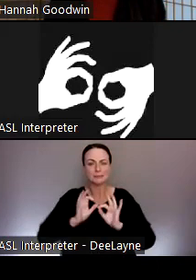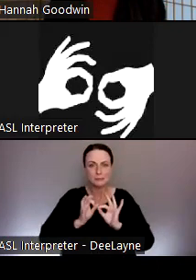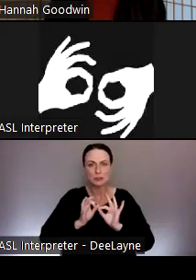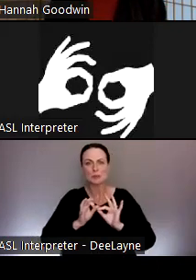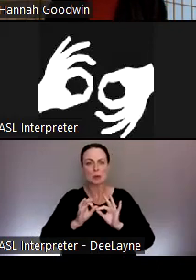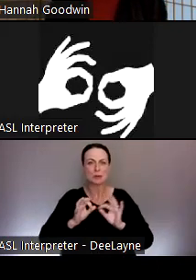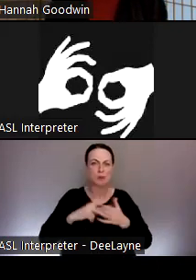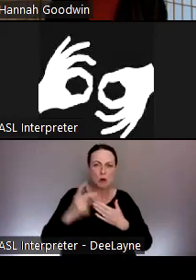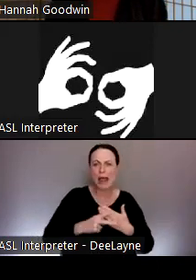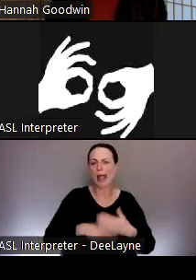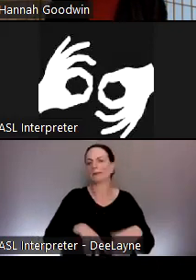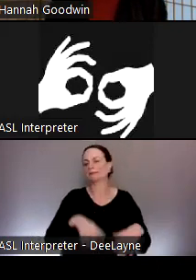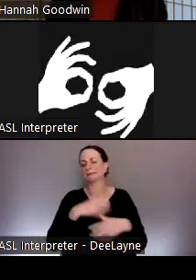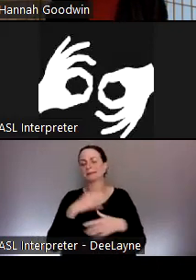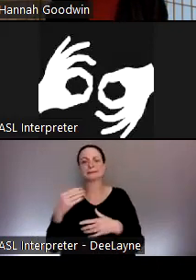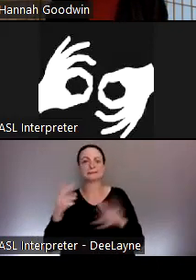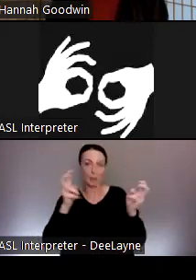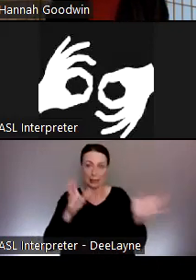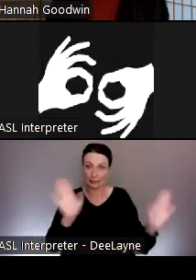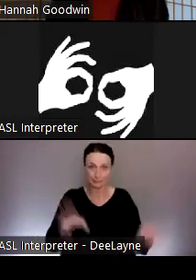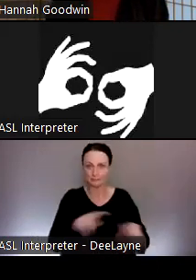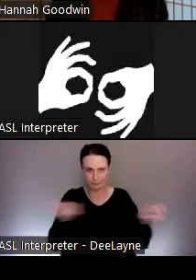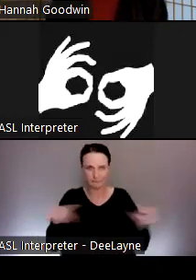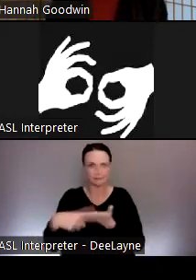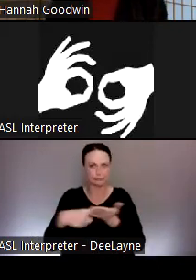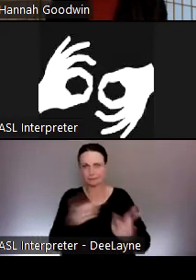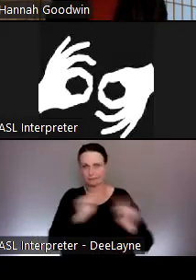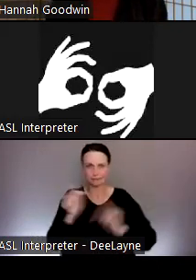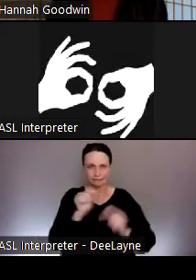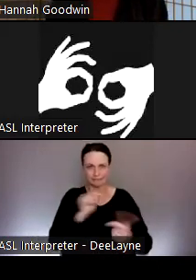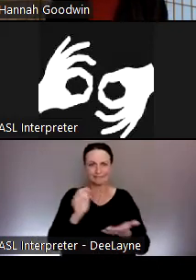It could be panel discussion across different types